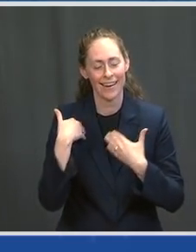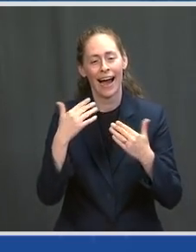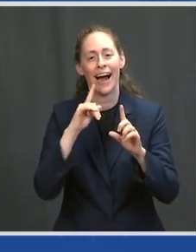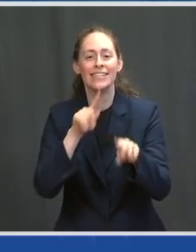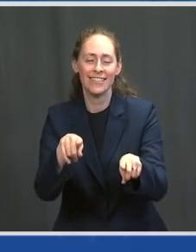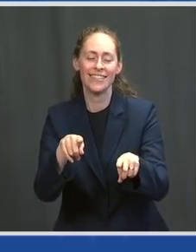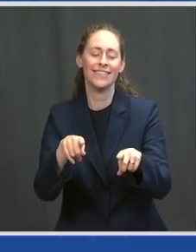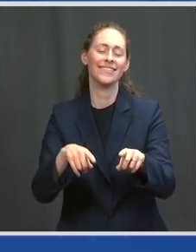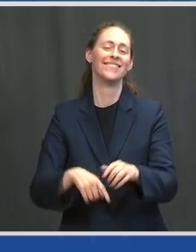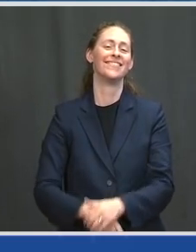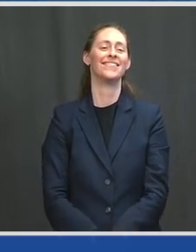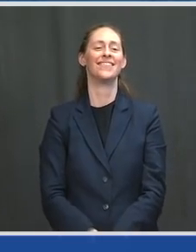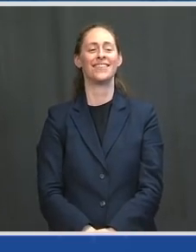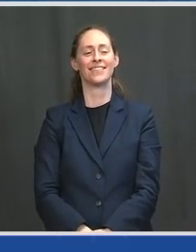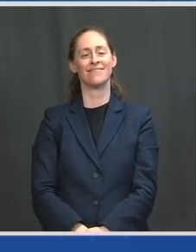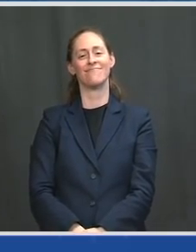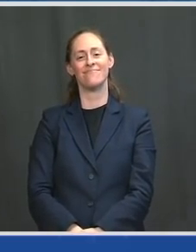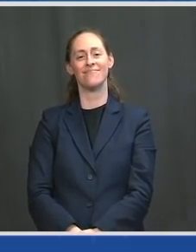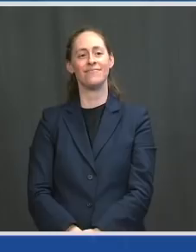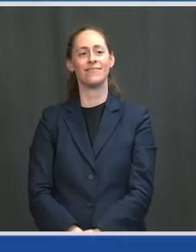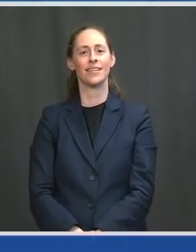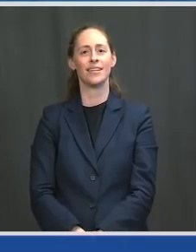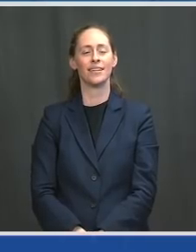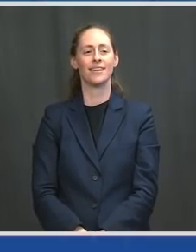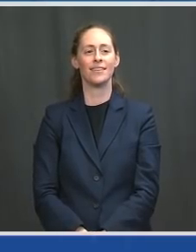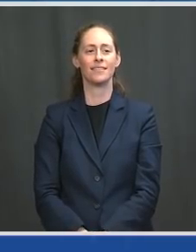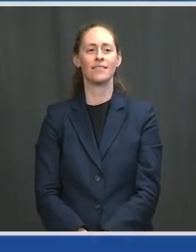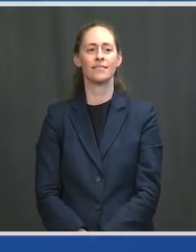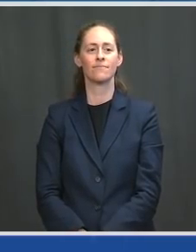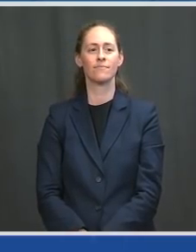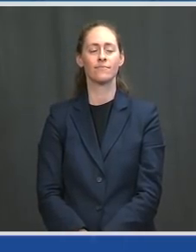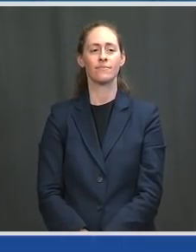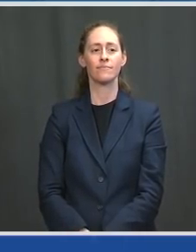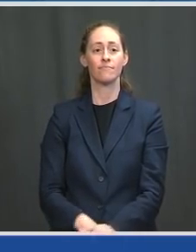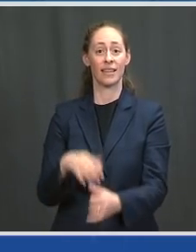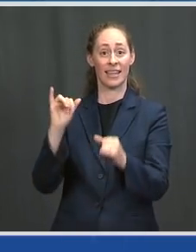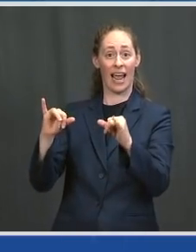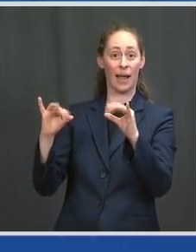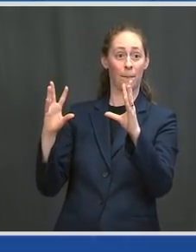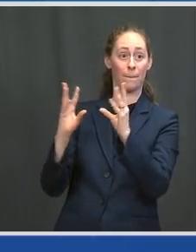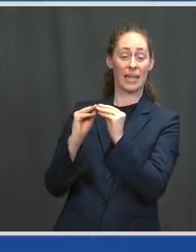I came away encouraged. And -- but I want to make it clear to you: